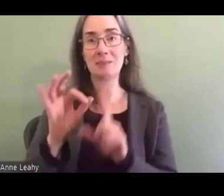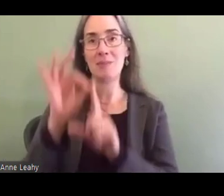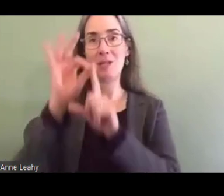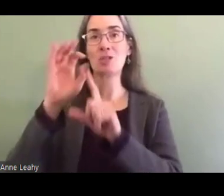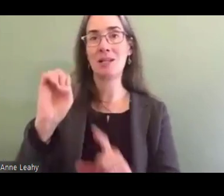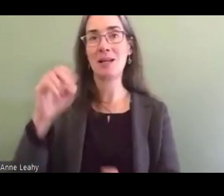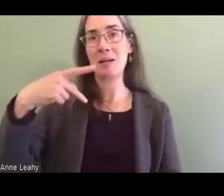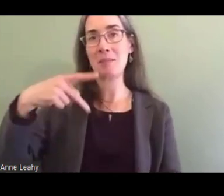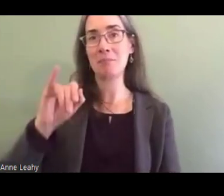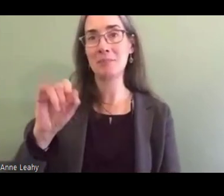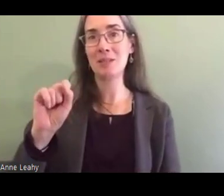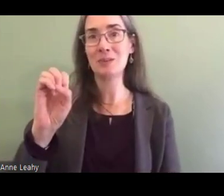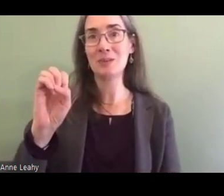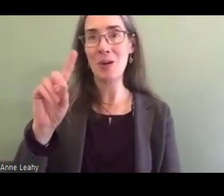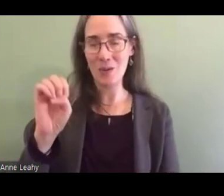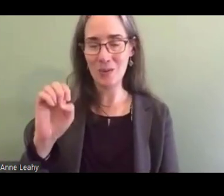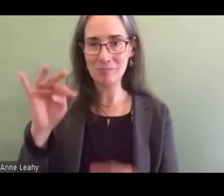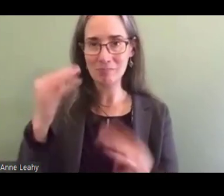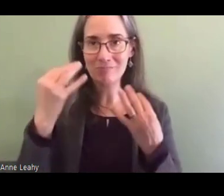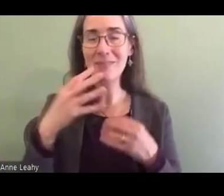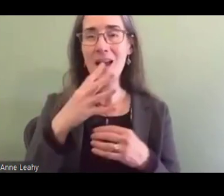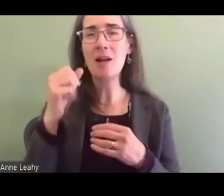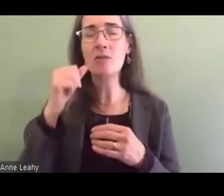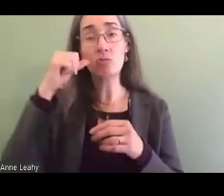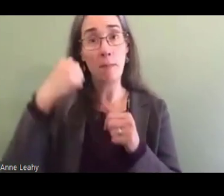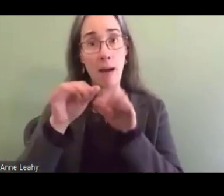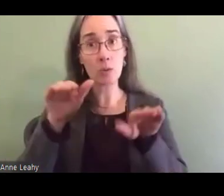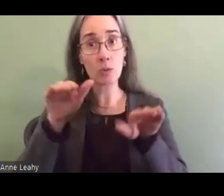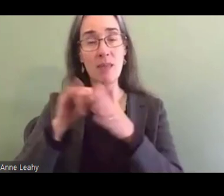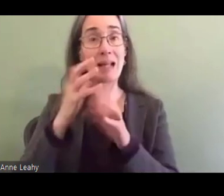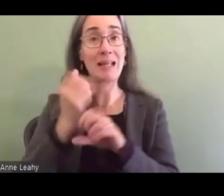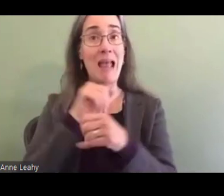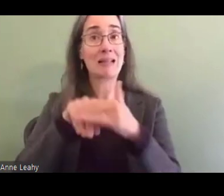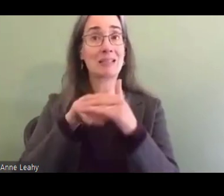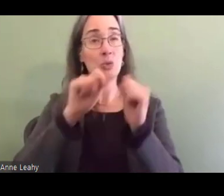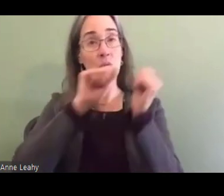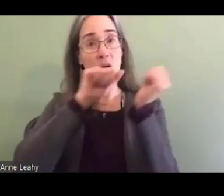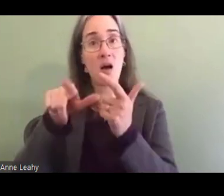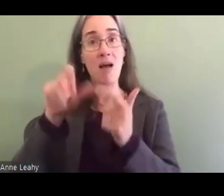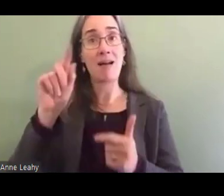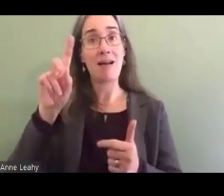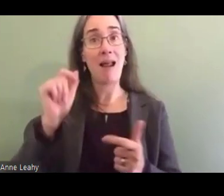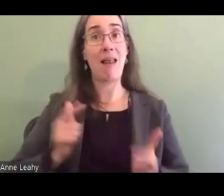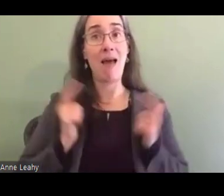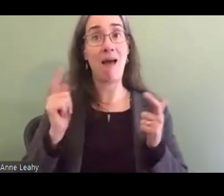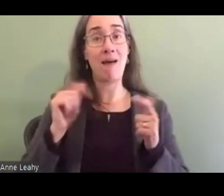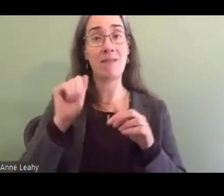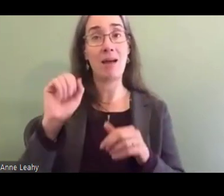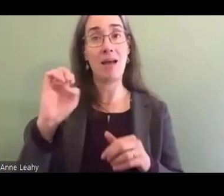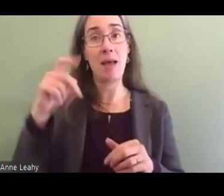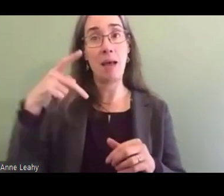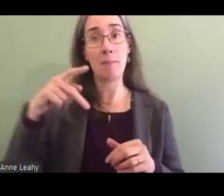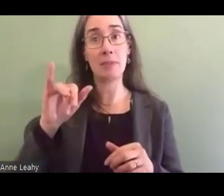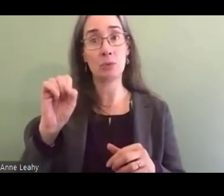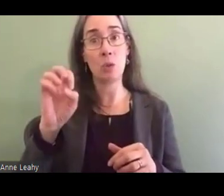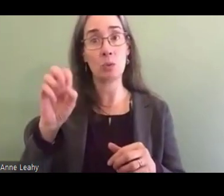And to remind them to get access to all ADA Live! episodes on the website at ADAlive.org